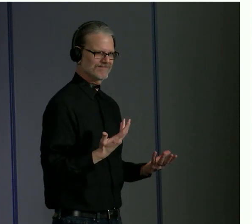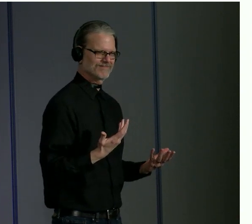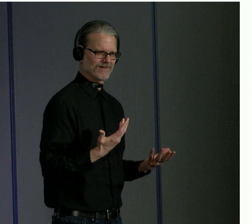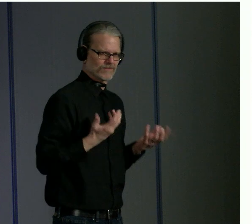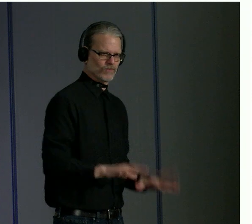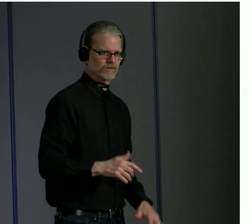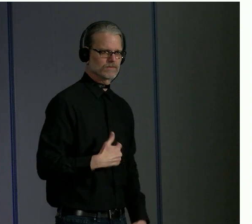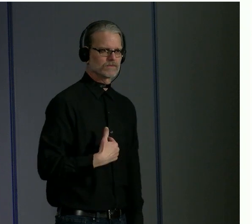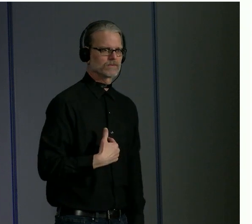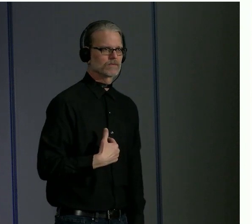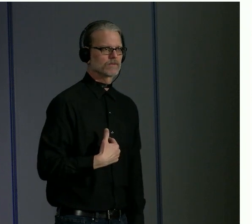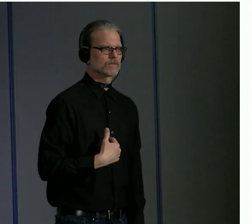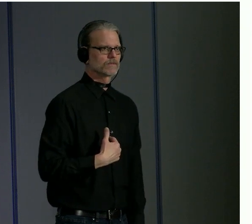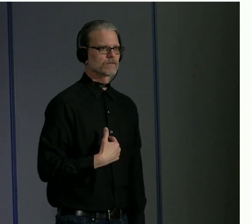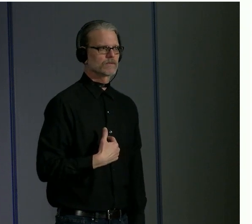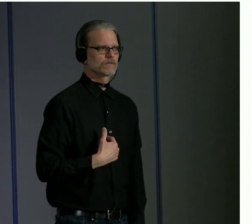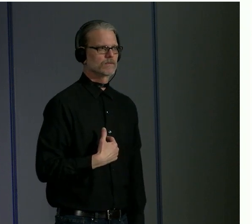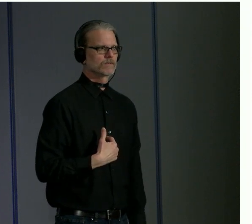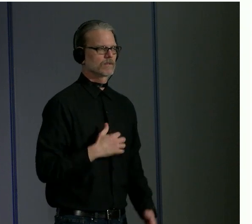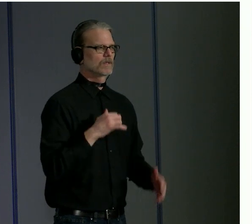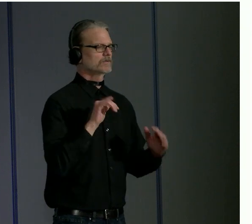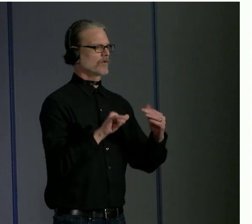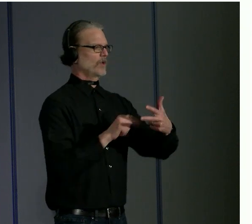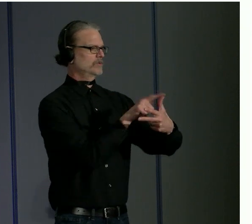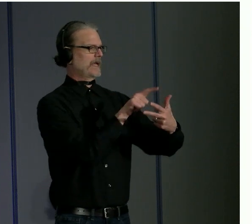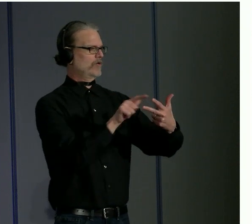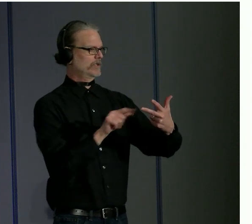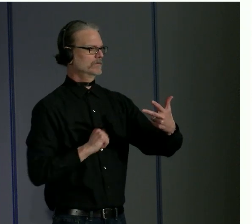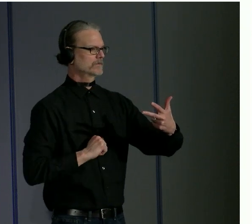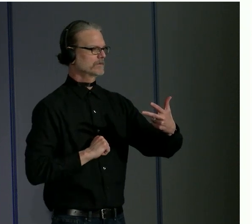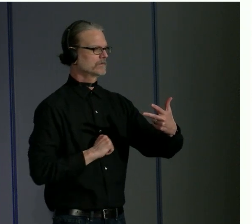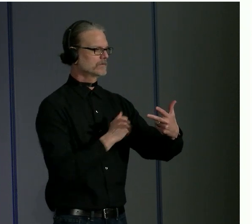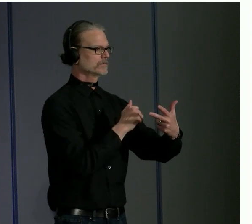Right? So we talked about these three different areas and we could add Alt Text,